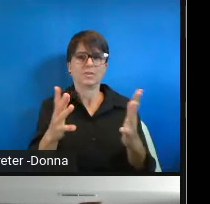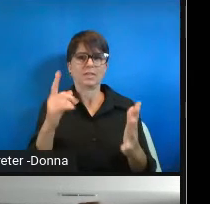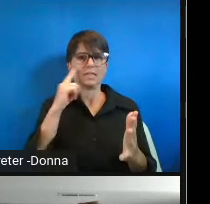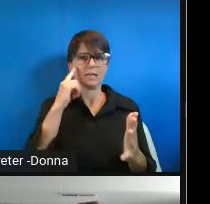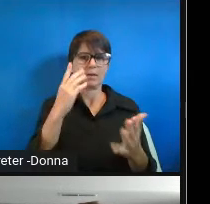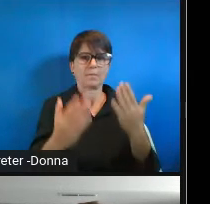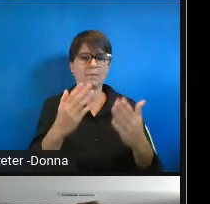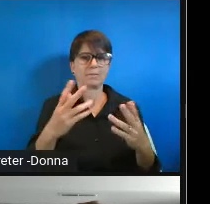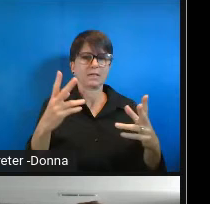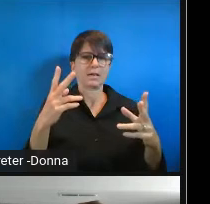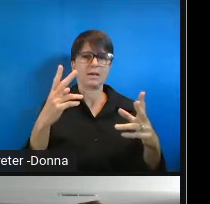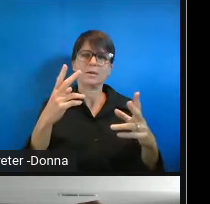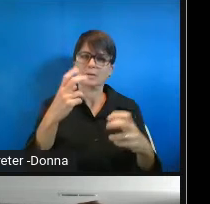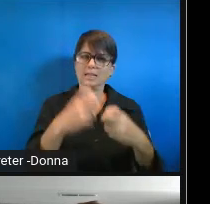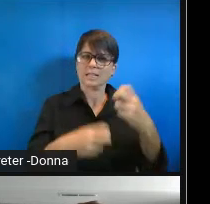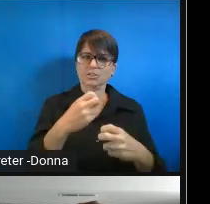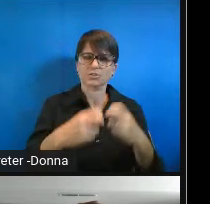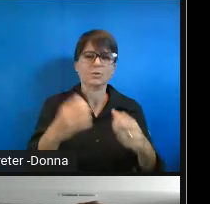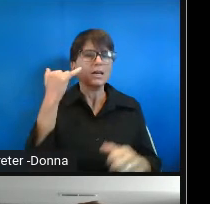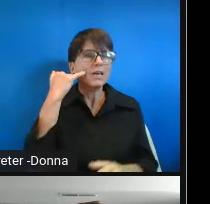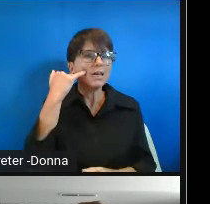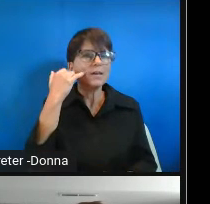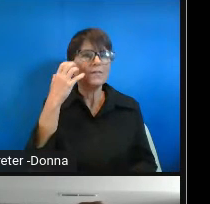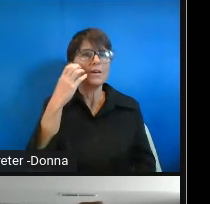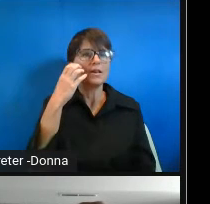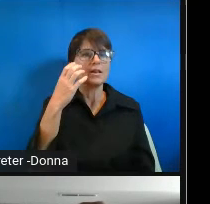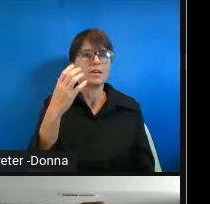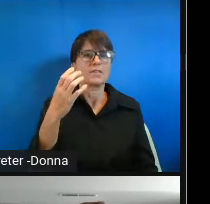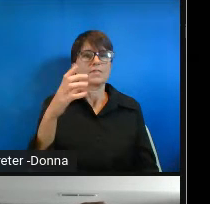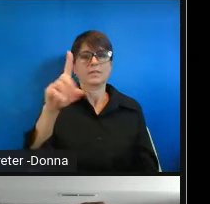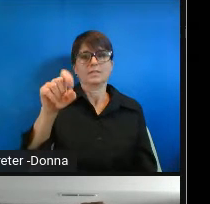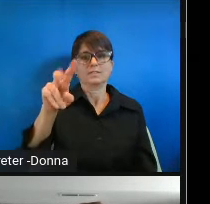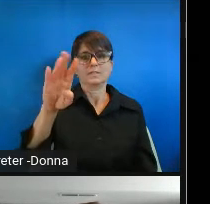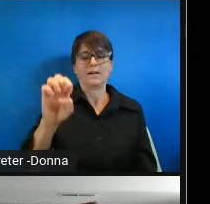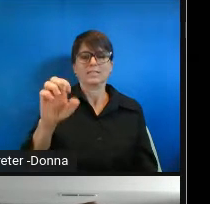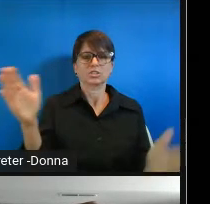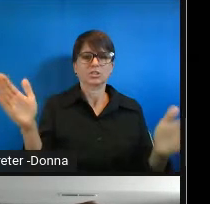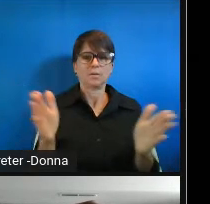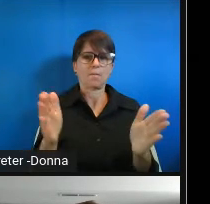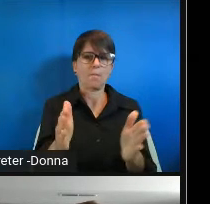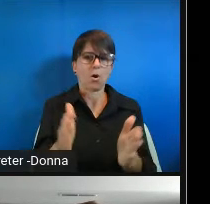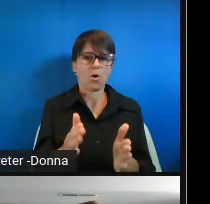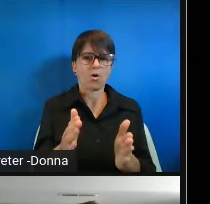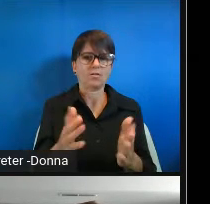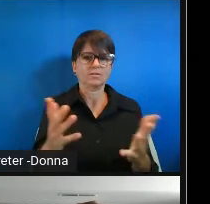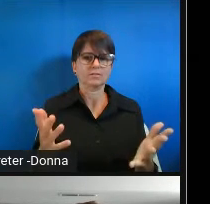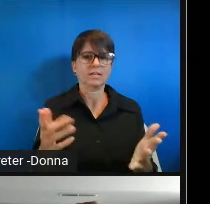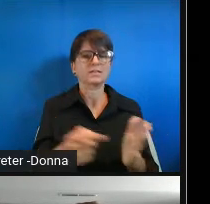However, it introduces context switching, which has its own set of complicating factors.